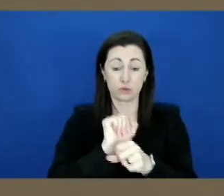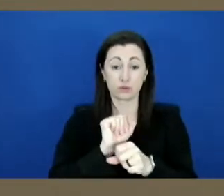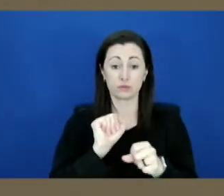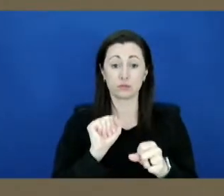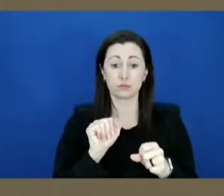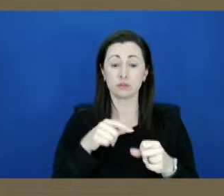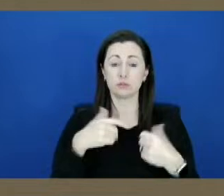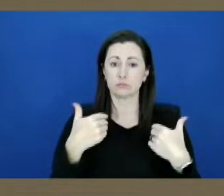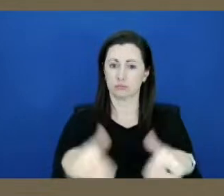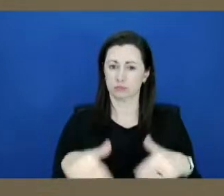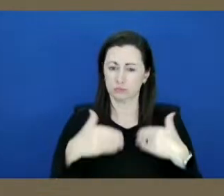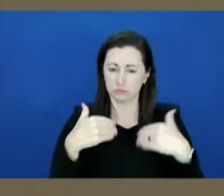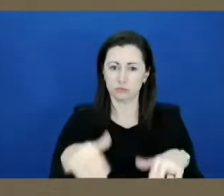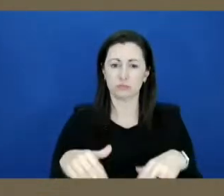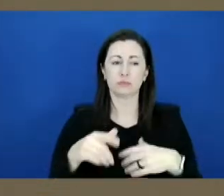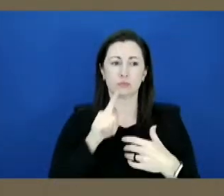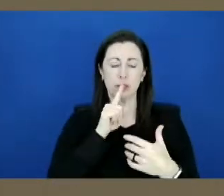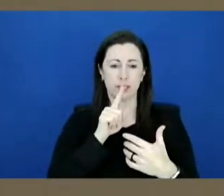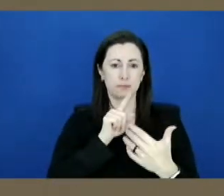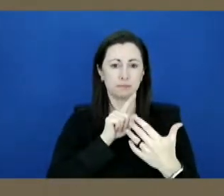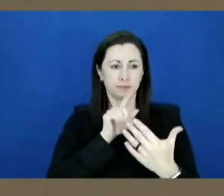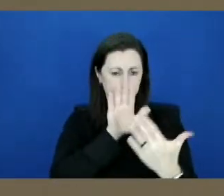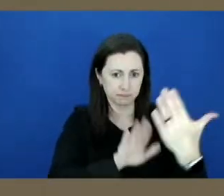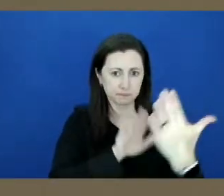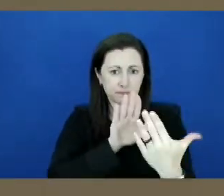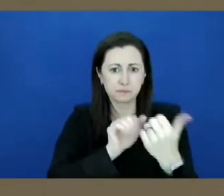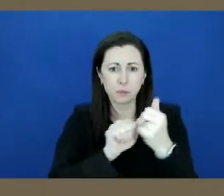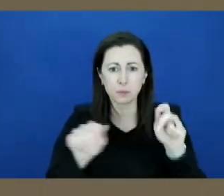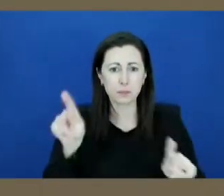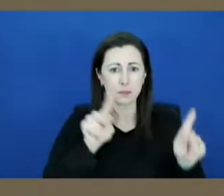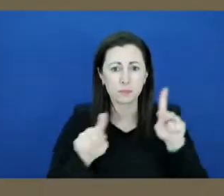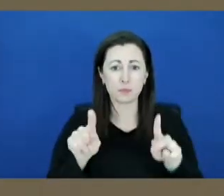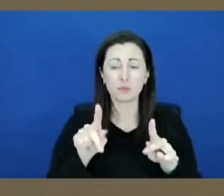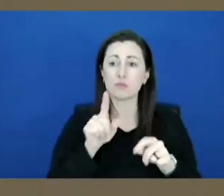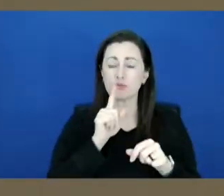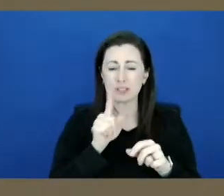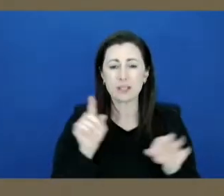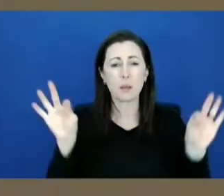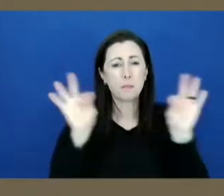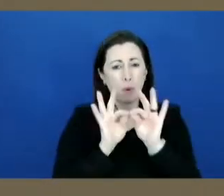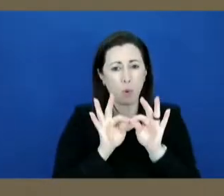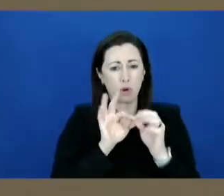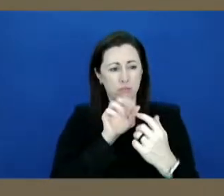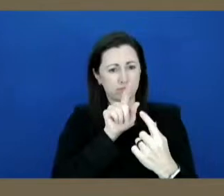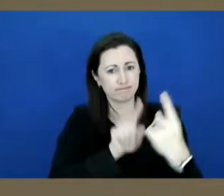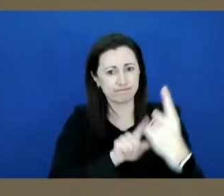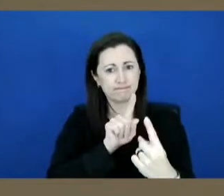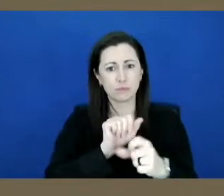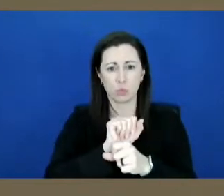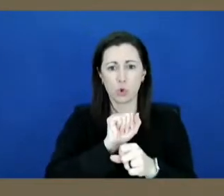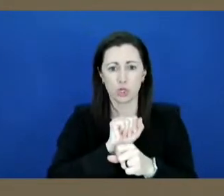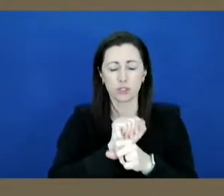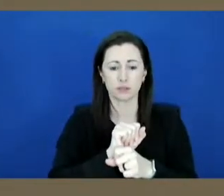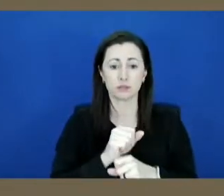WORK THAT YOU GUYS DO IS REALLY